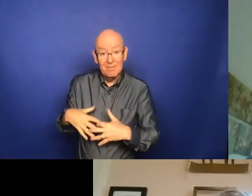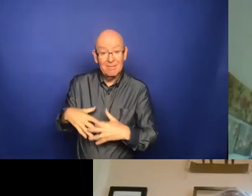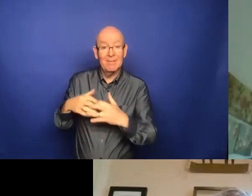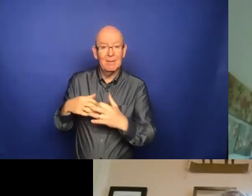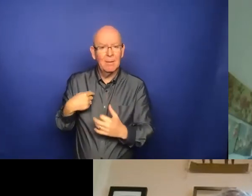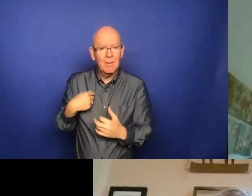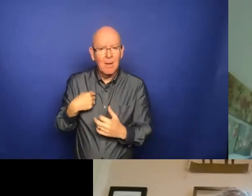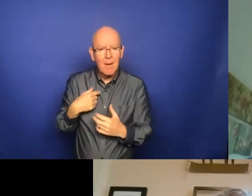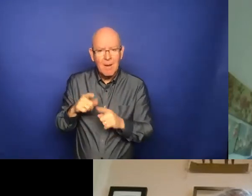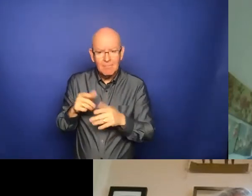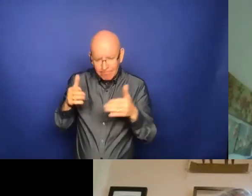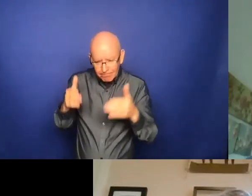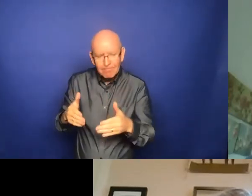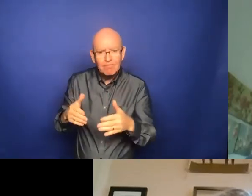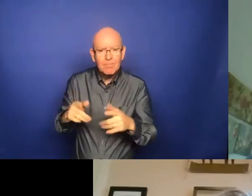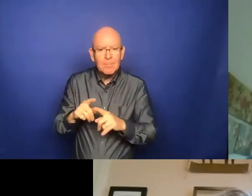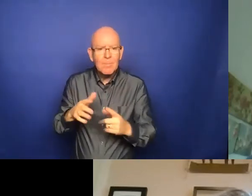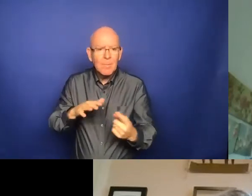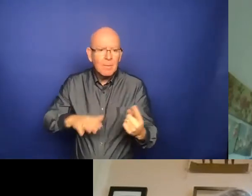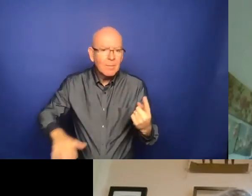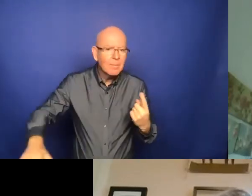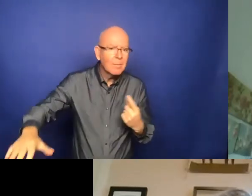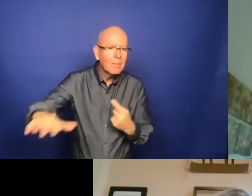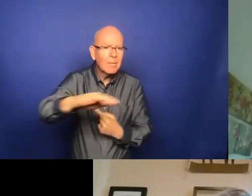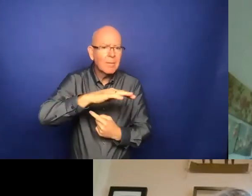data. For us from National Statistical Offices, it meant that